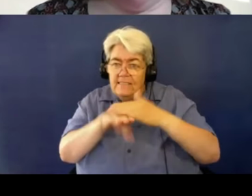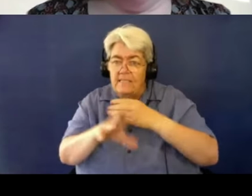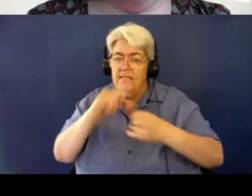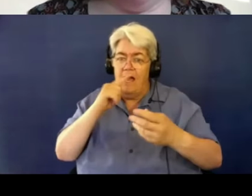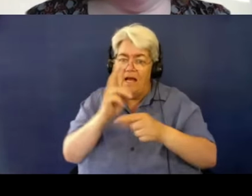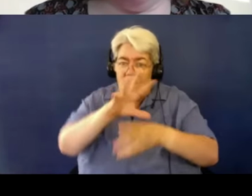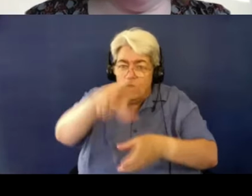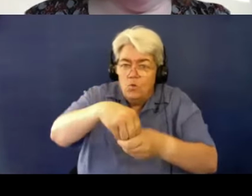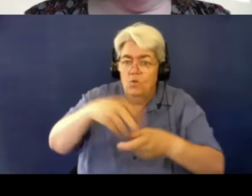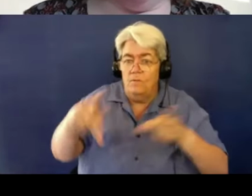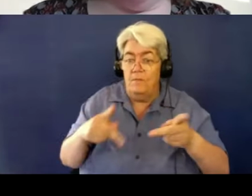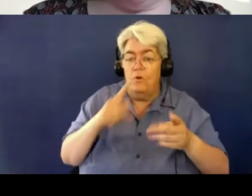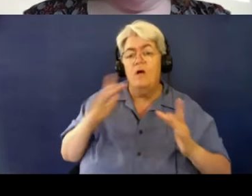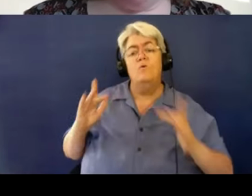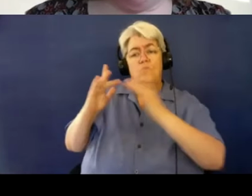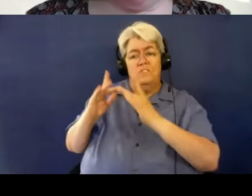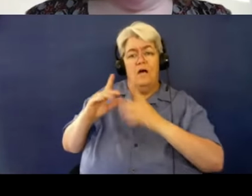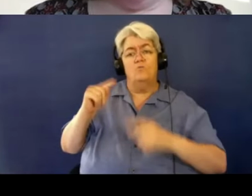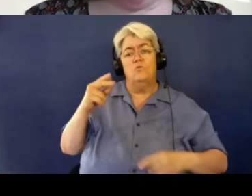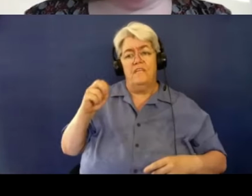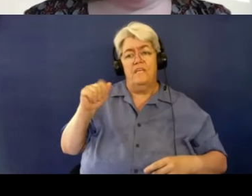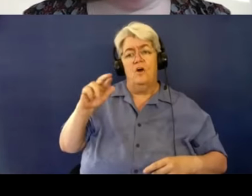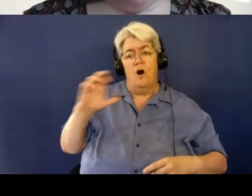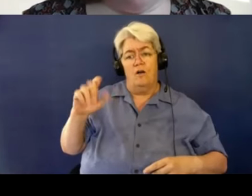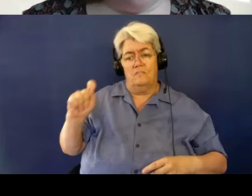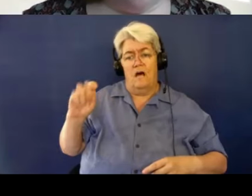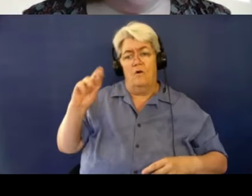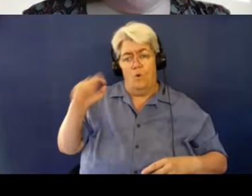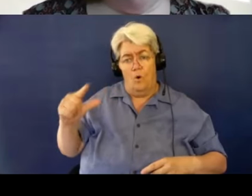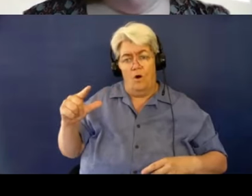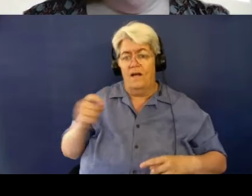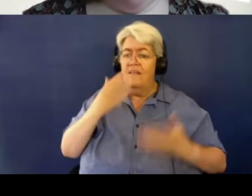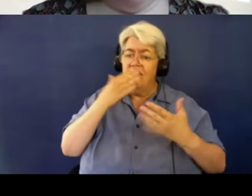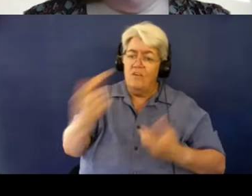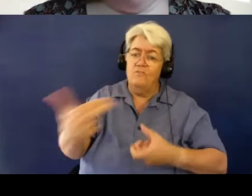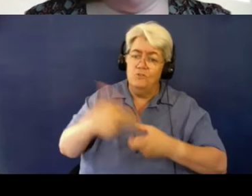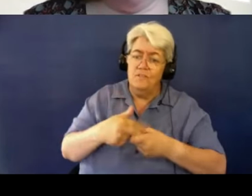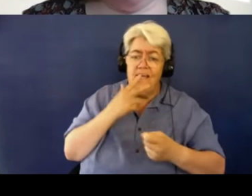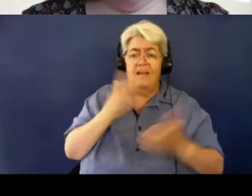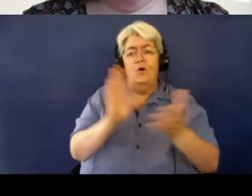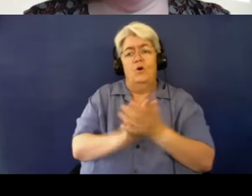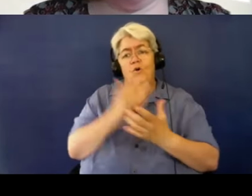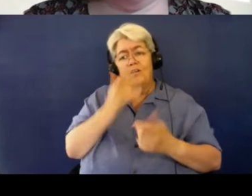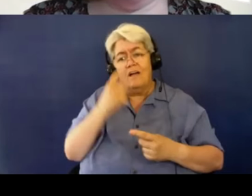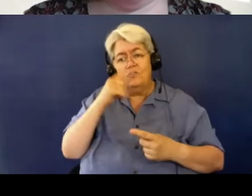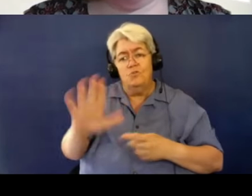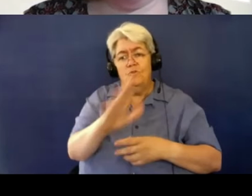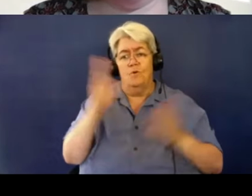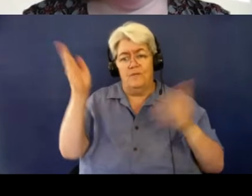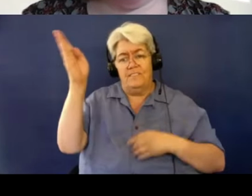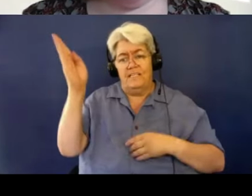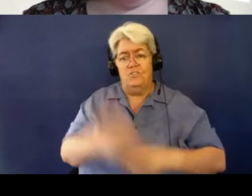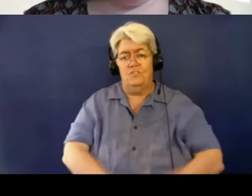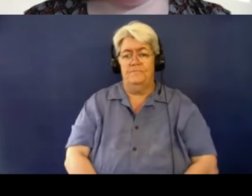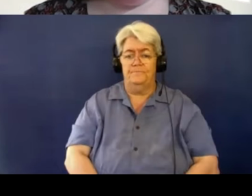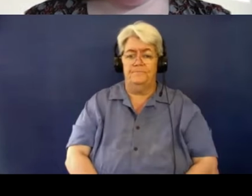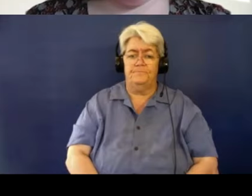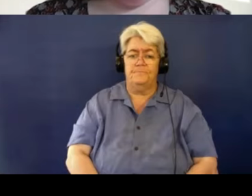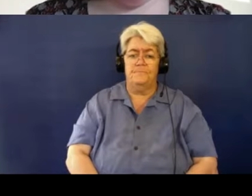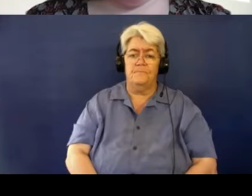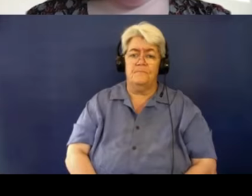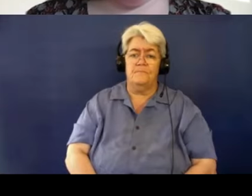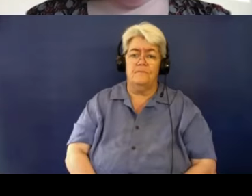Thank you for joining us and good luck with your presentation.